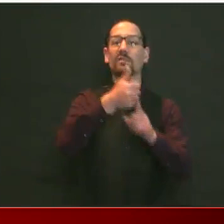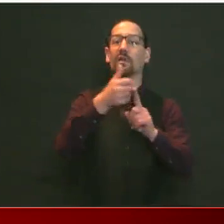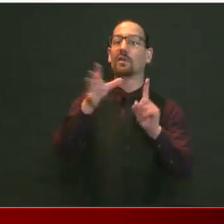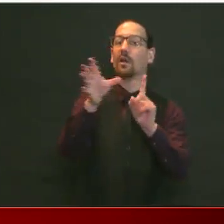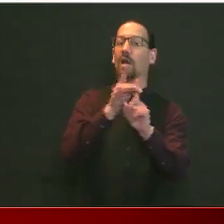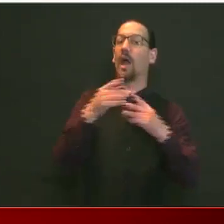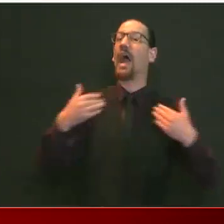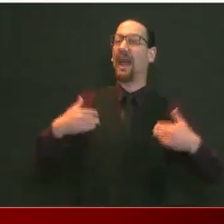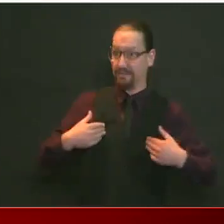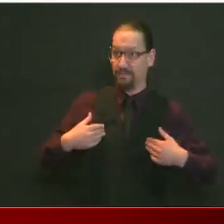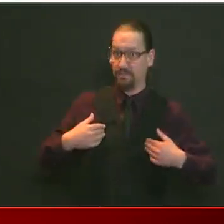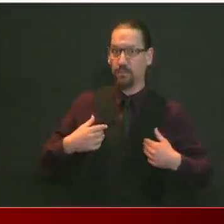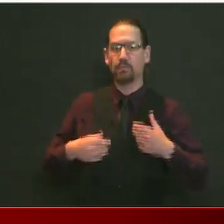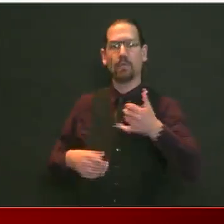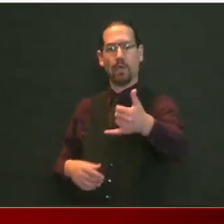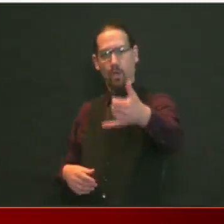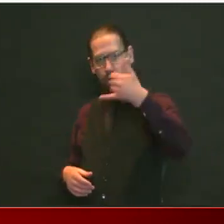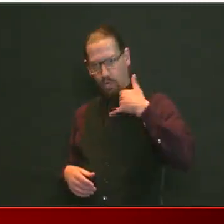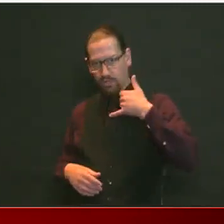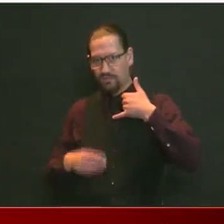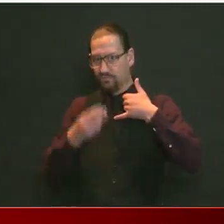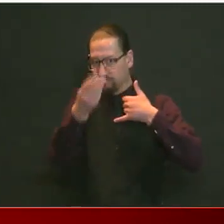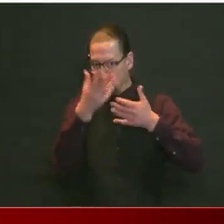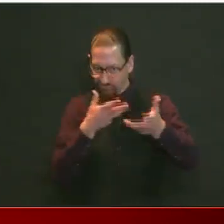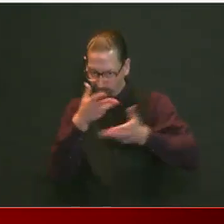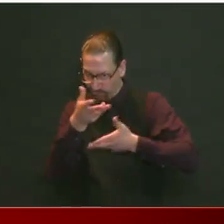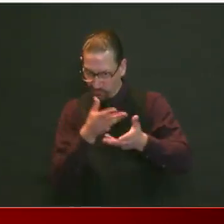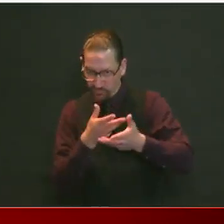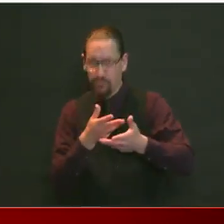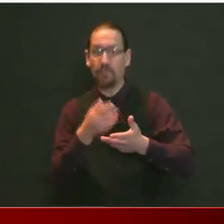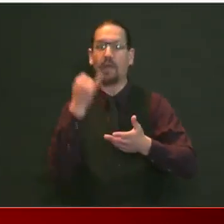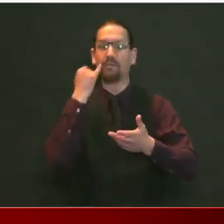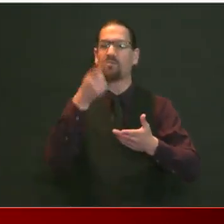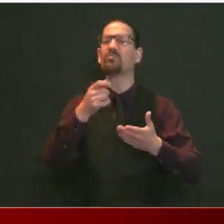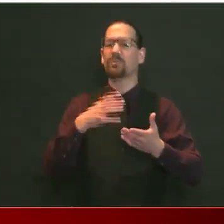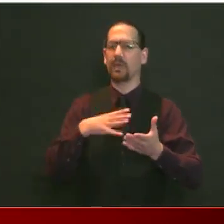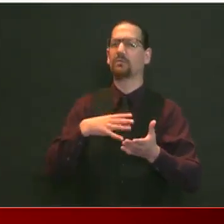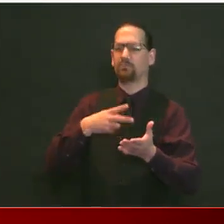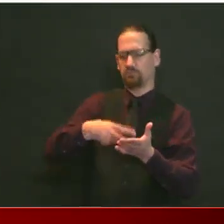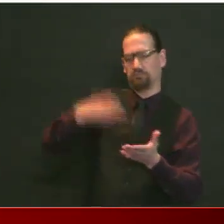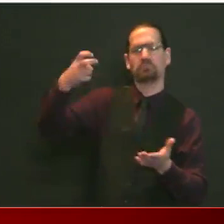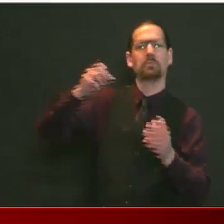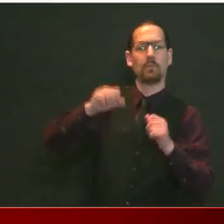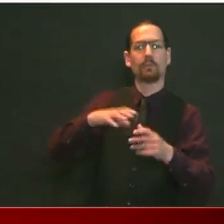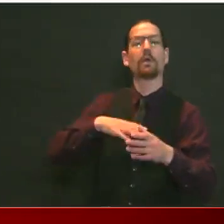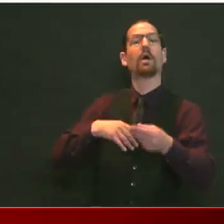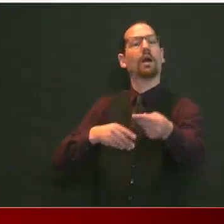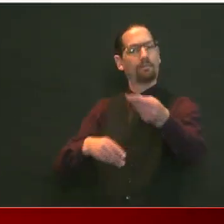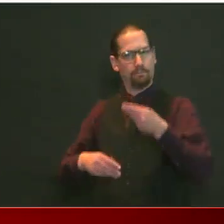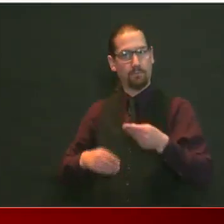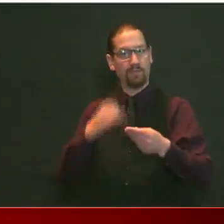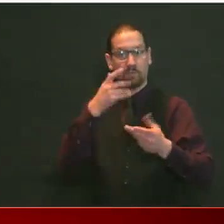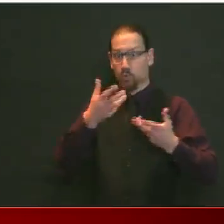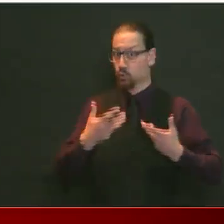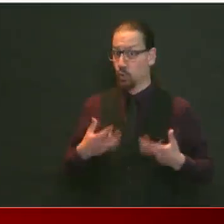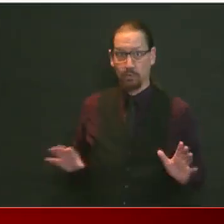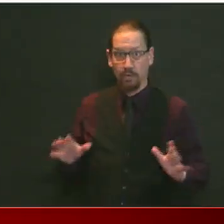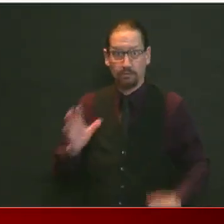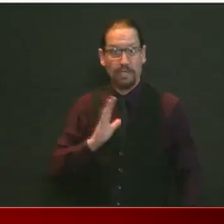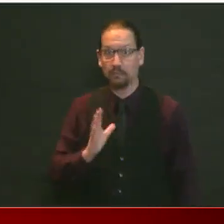THERE IS A CONVERSATION OR A CALL FROM SOMEONE AT THE RHODE ISLAND DEPARTMENT OF HEALTH.